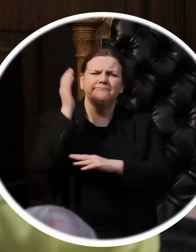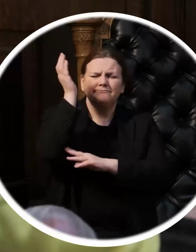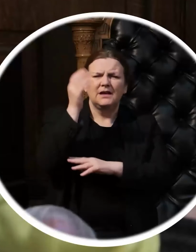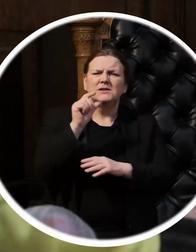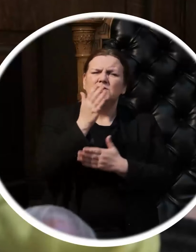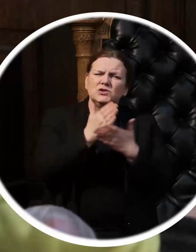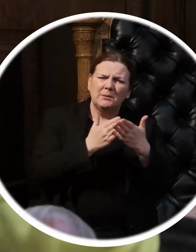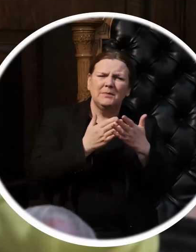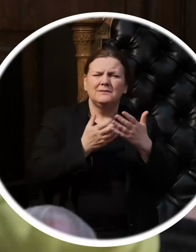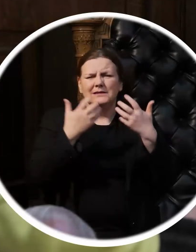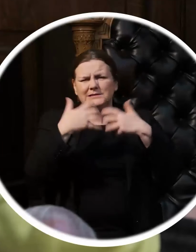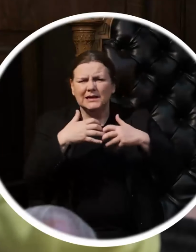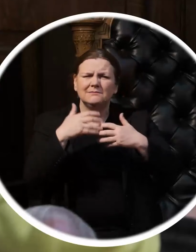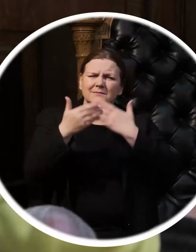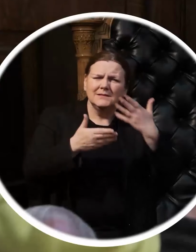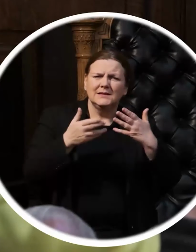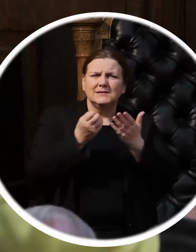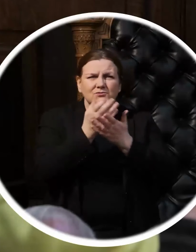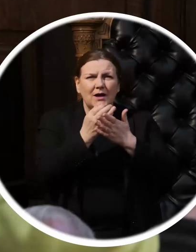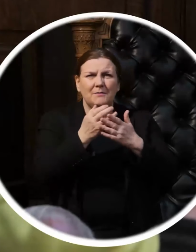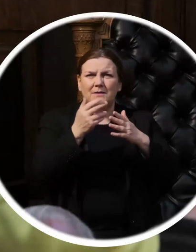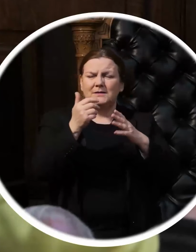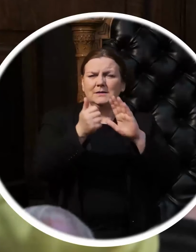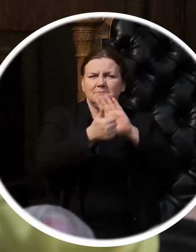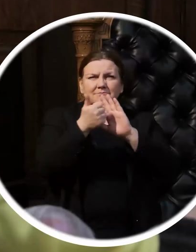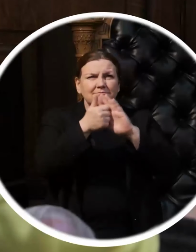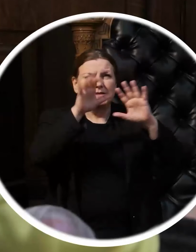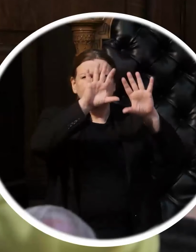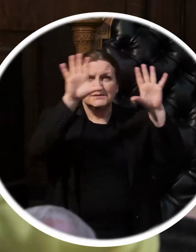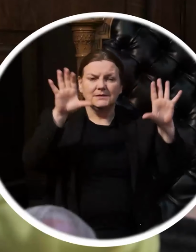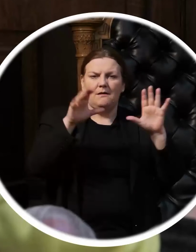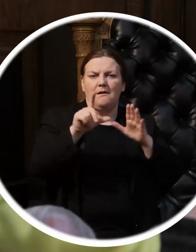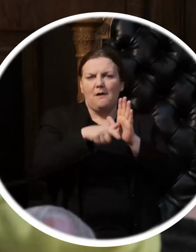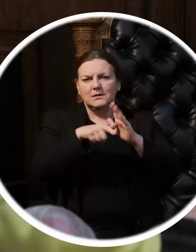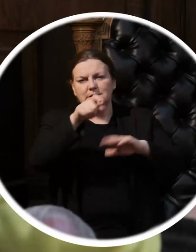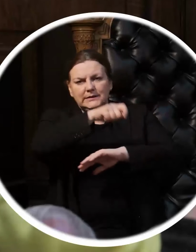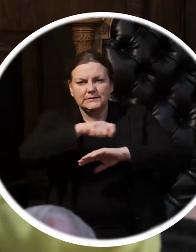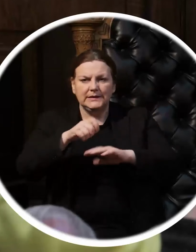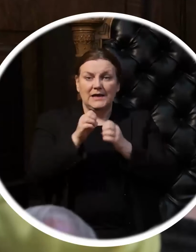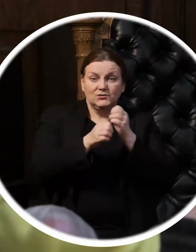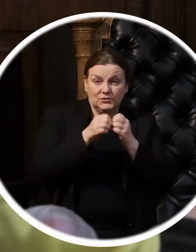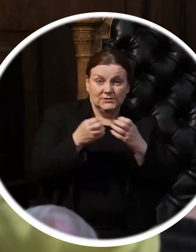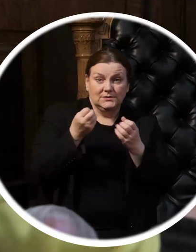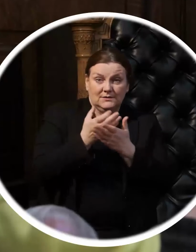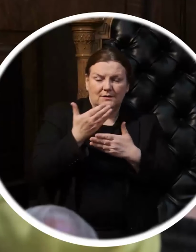of maybe descriptions of buildings, names of artists, architects and engineers, as well as looking at some of the